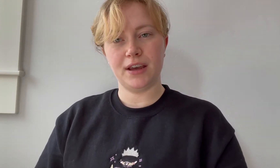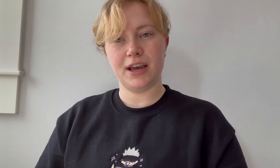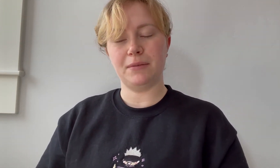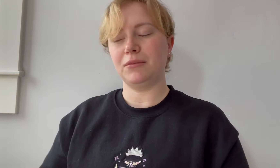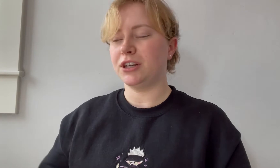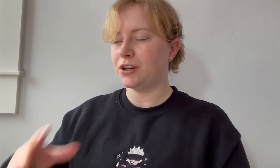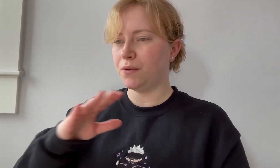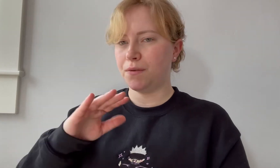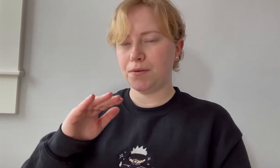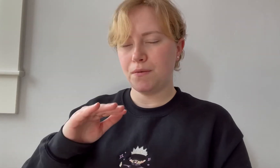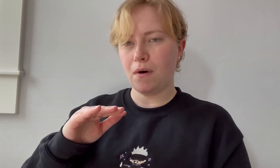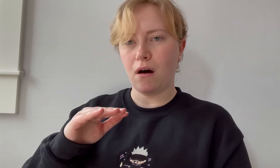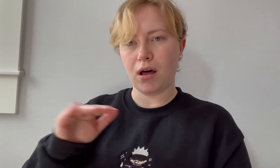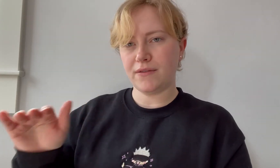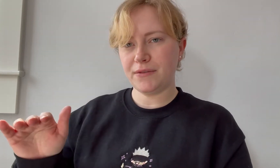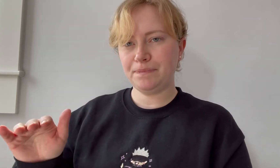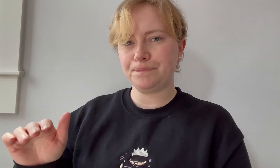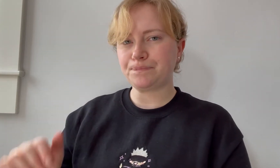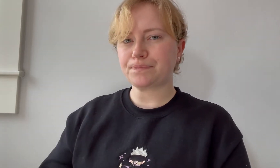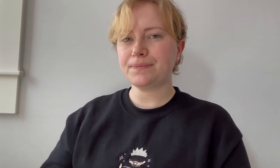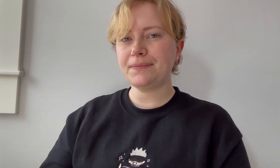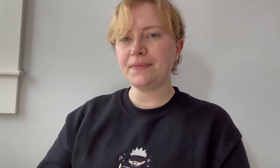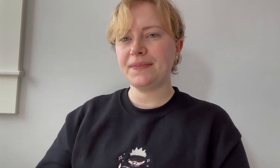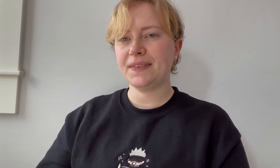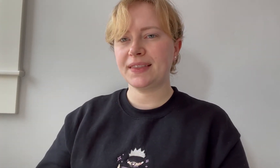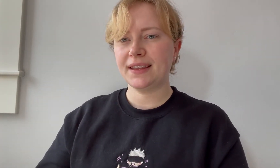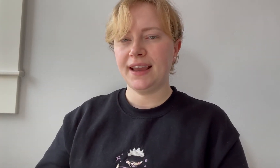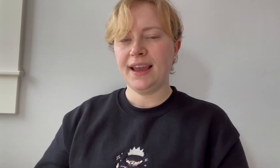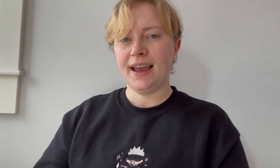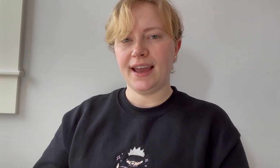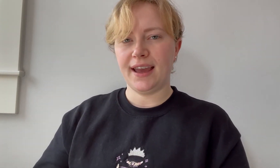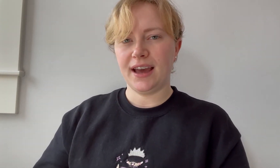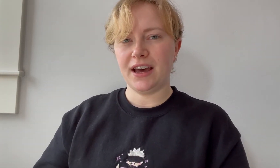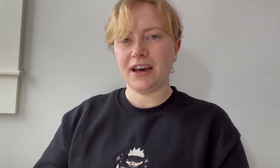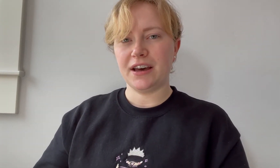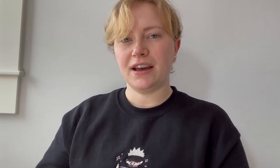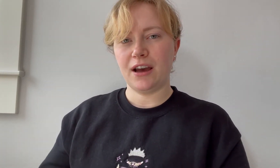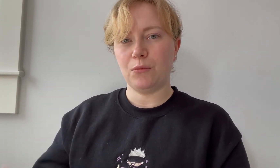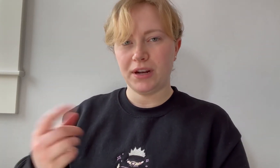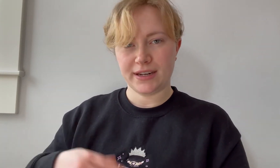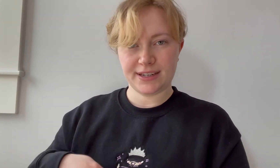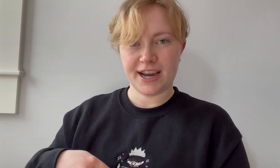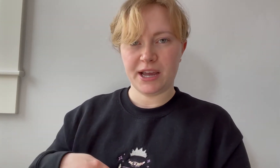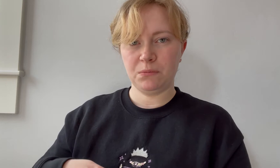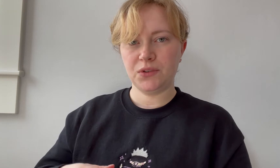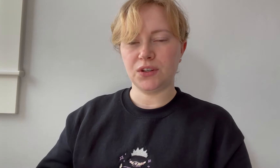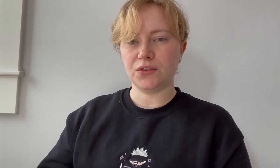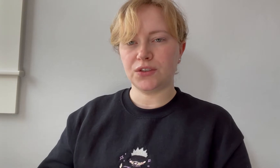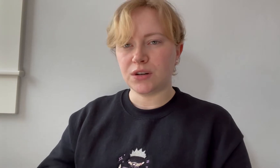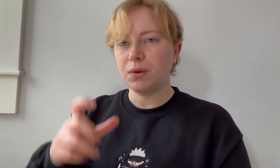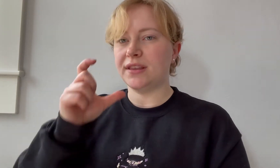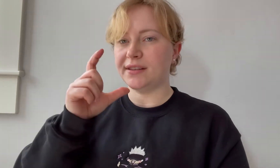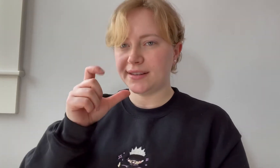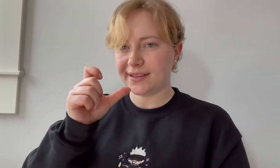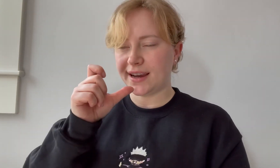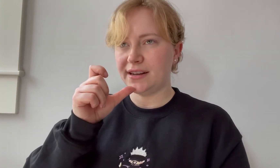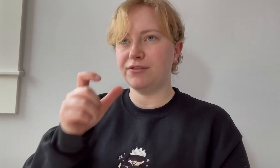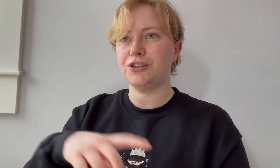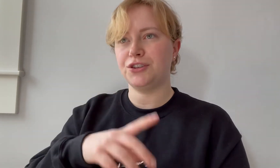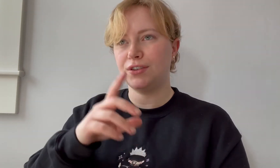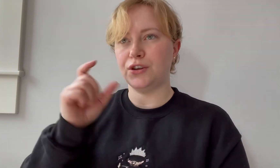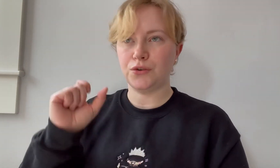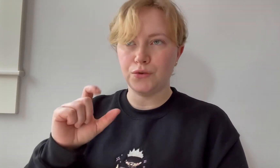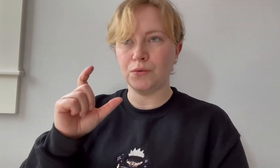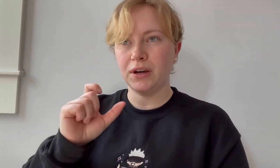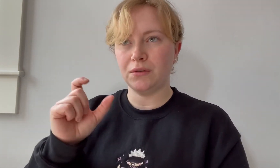i'm gonna go through all of them uh one at a time so i'll start with the sign for just the who what